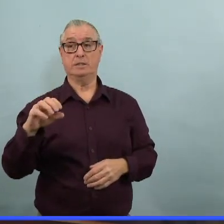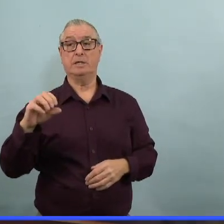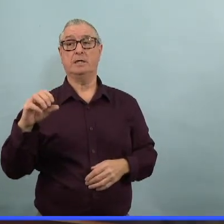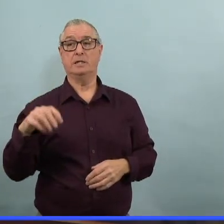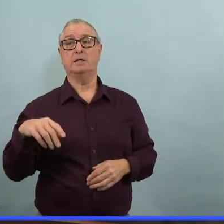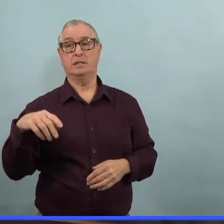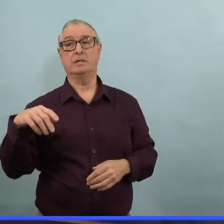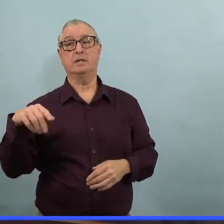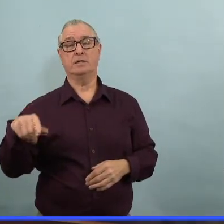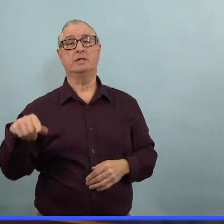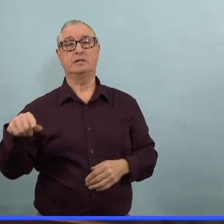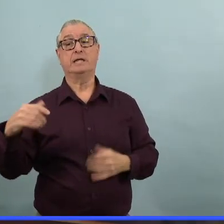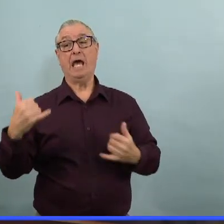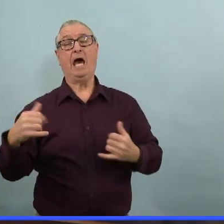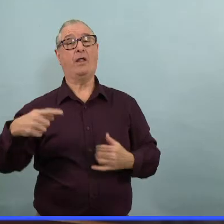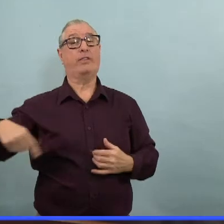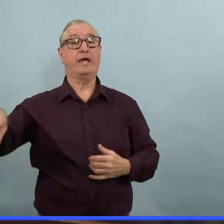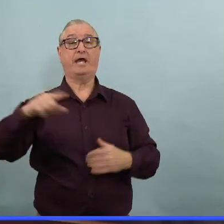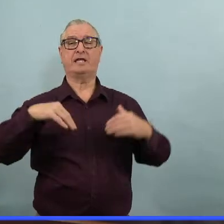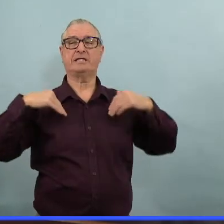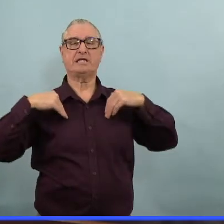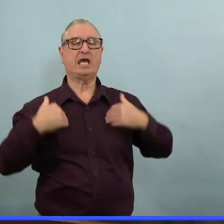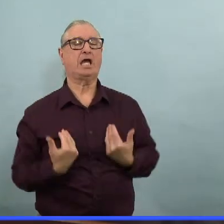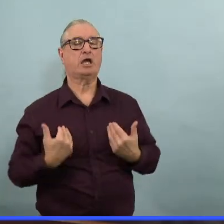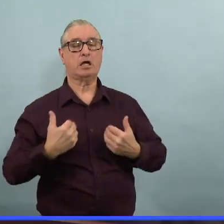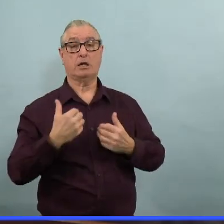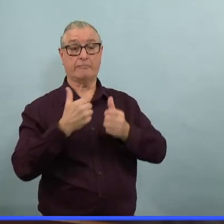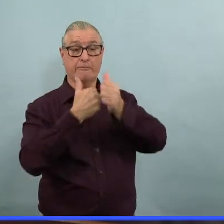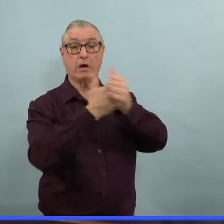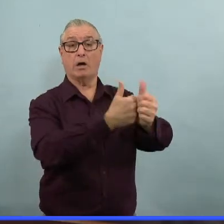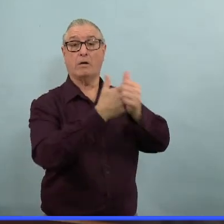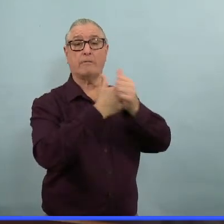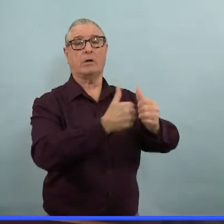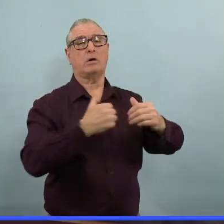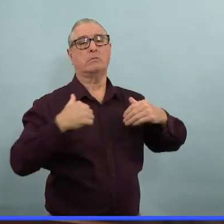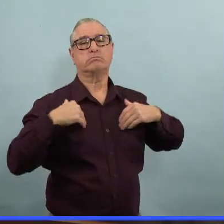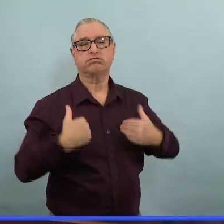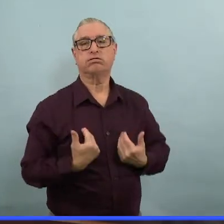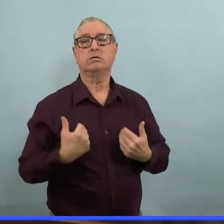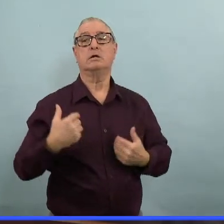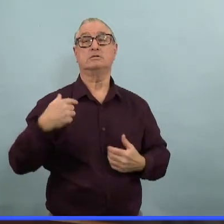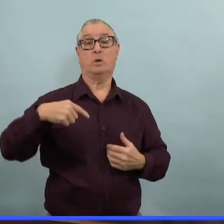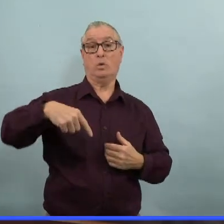enforcement i know that uh you know we have been tracking uh not just the ticketing side of